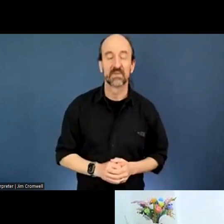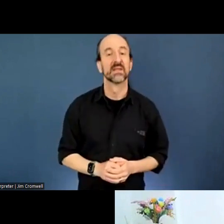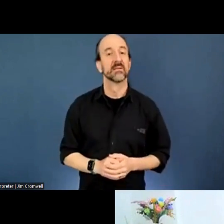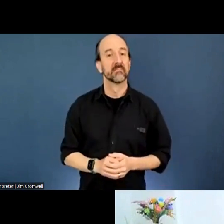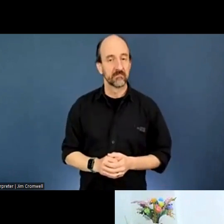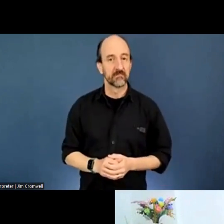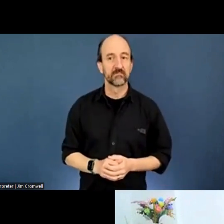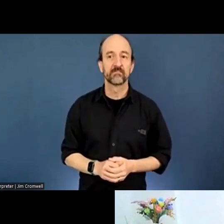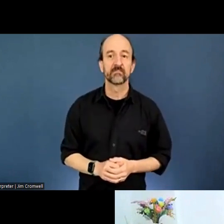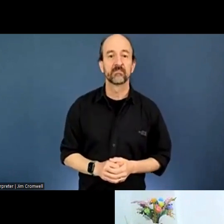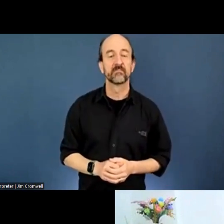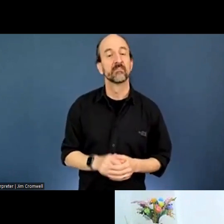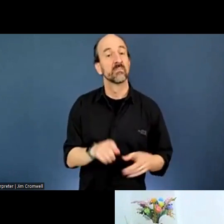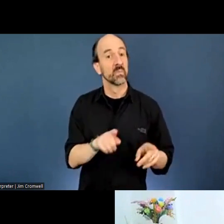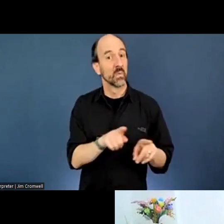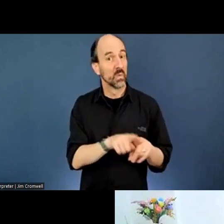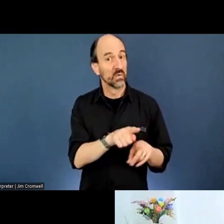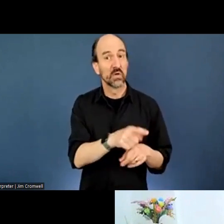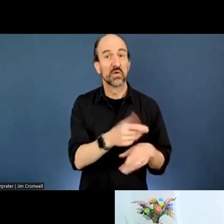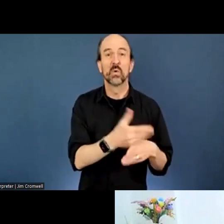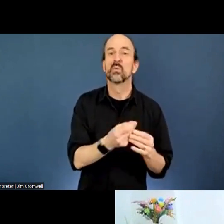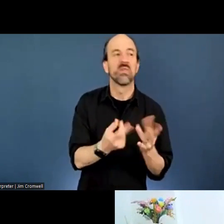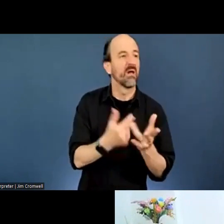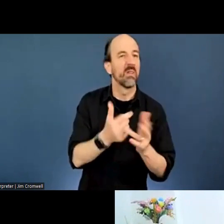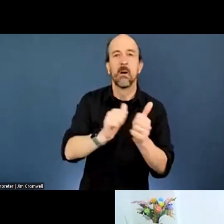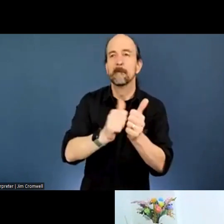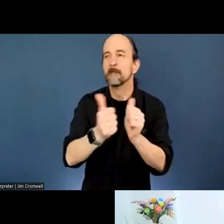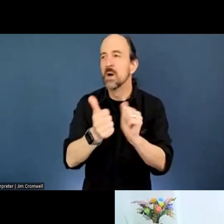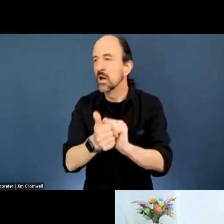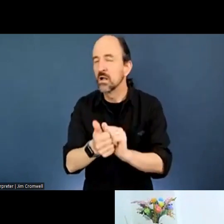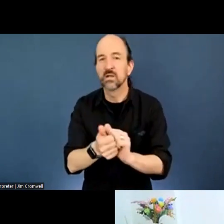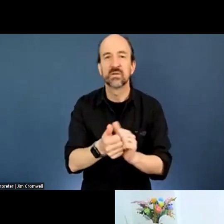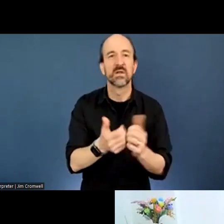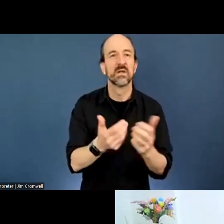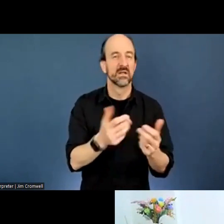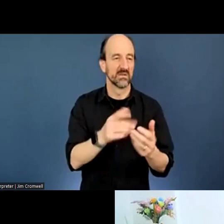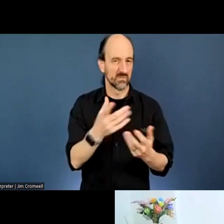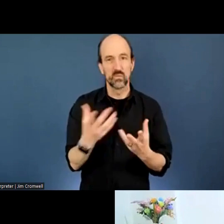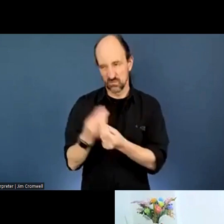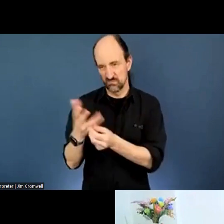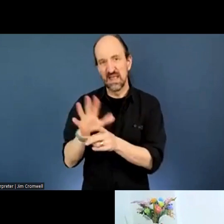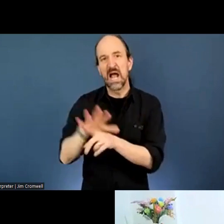She also works with other partners of Outreach International.